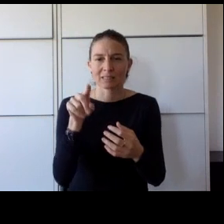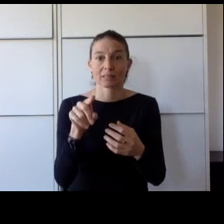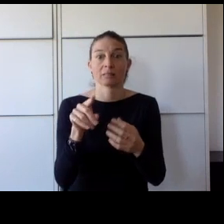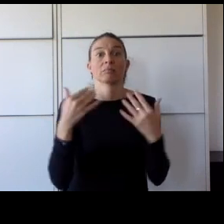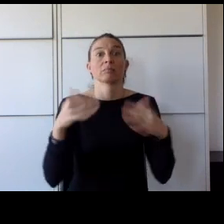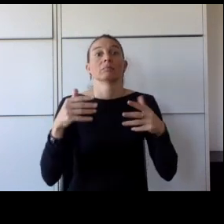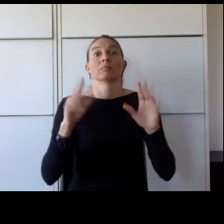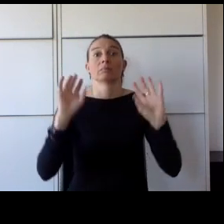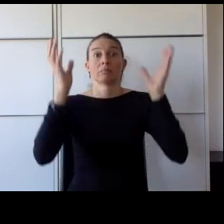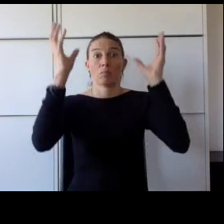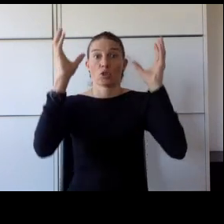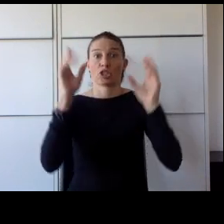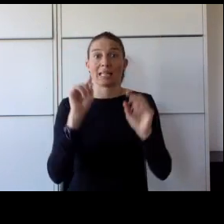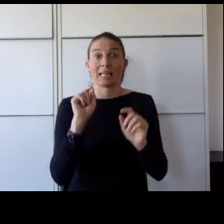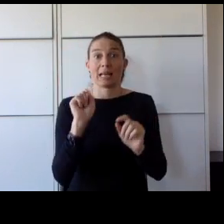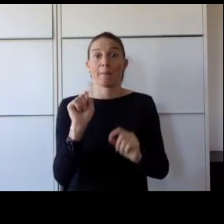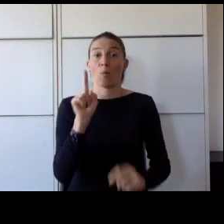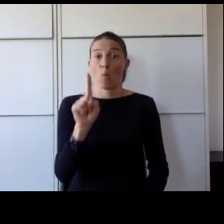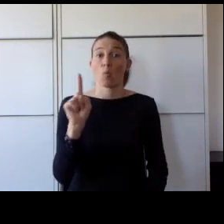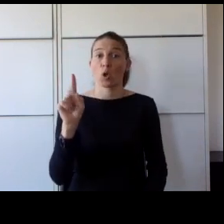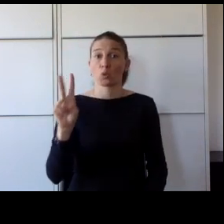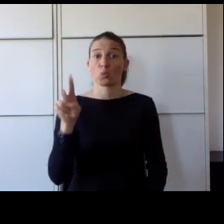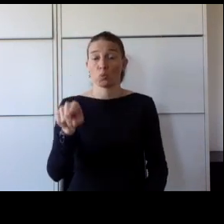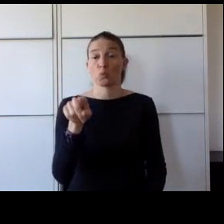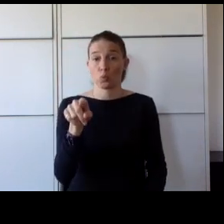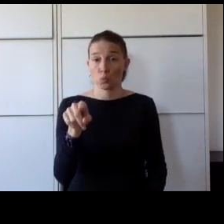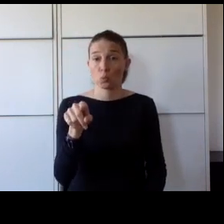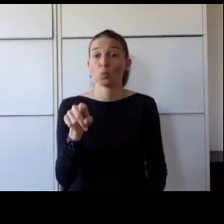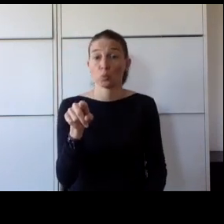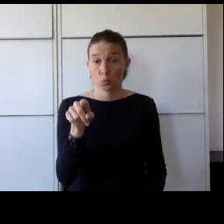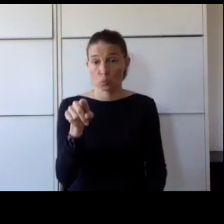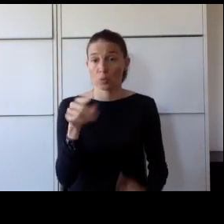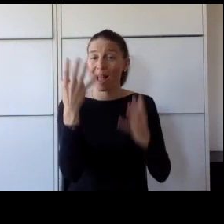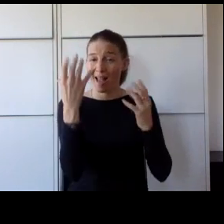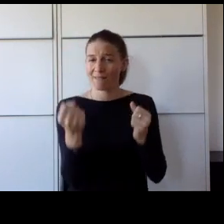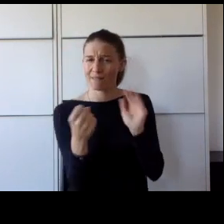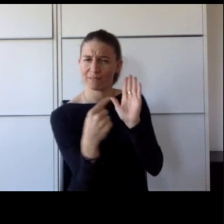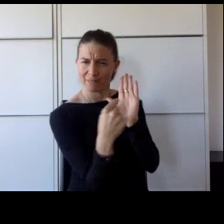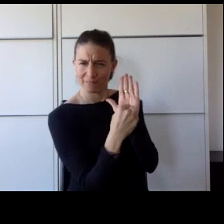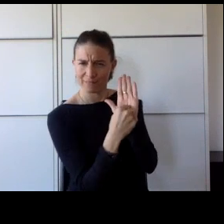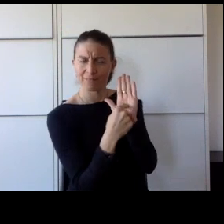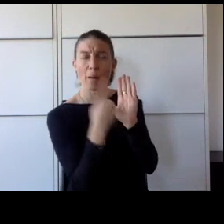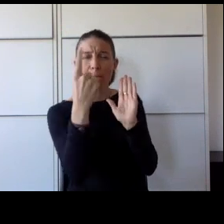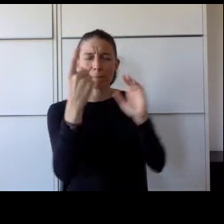But then on the very last part of the Accessibility Act text